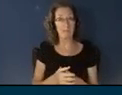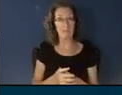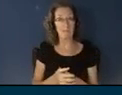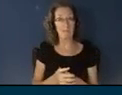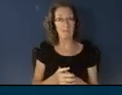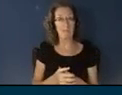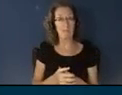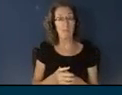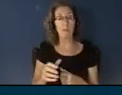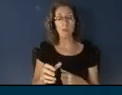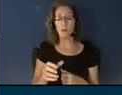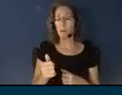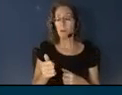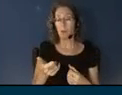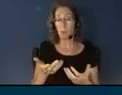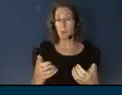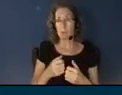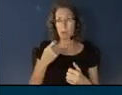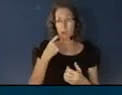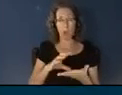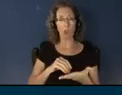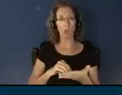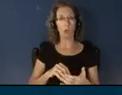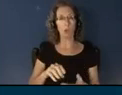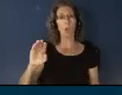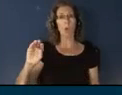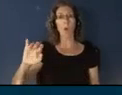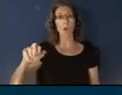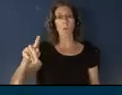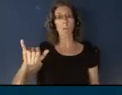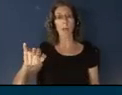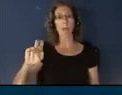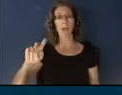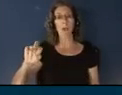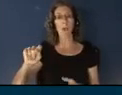Another thing that we recently learned is that Mighty Network sends out kind of random